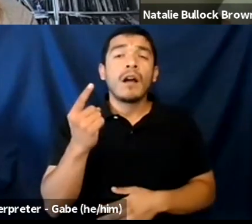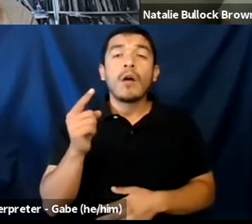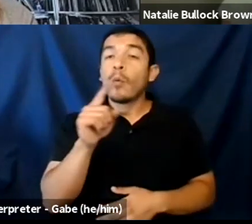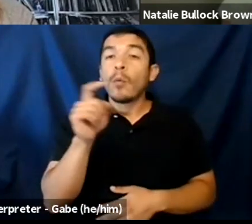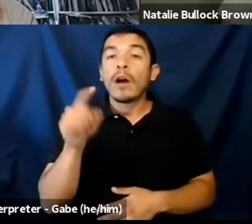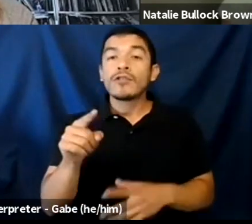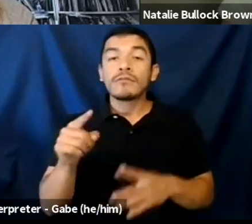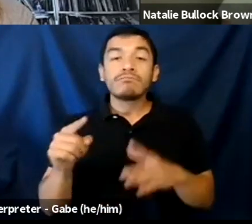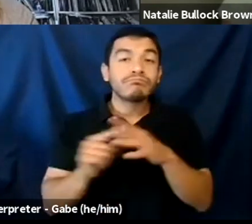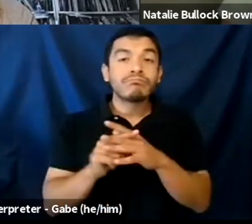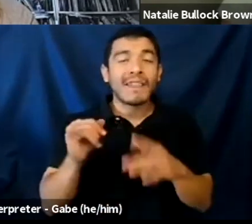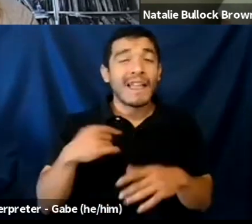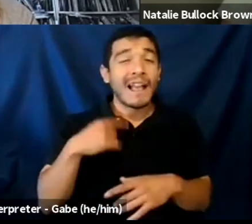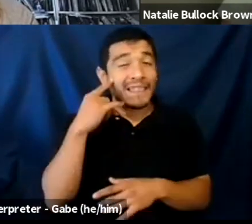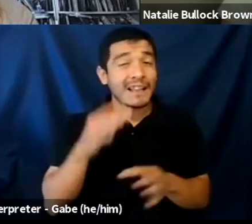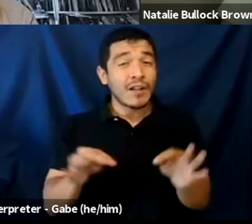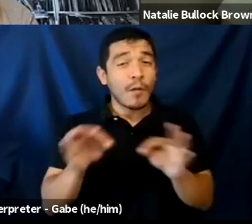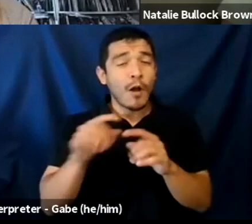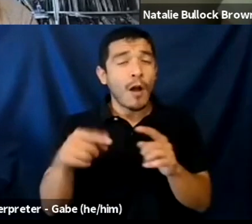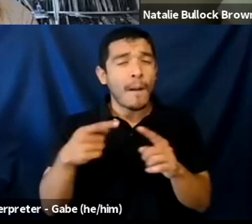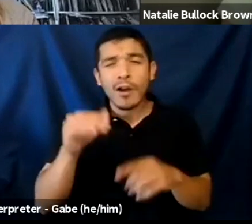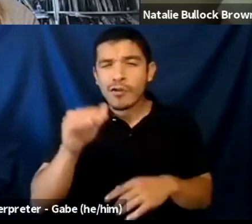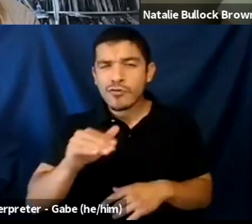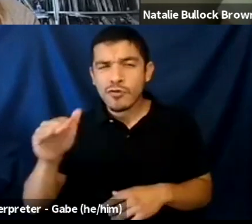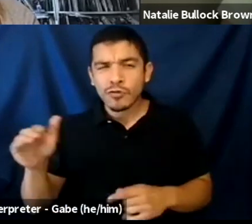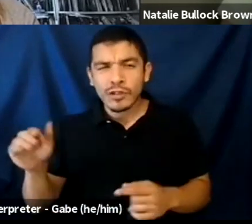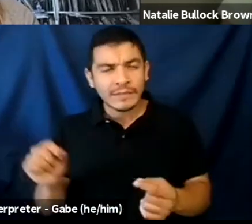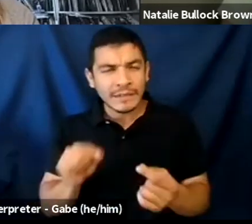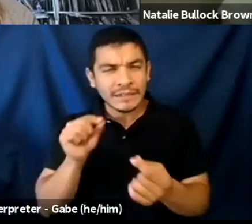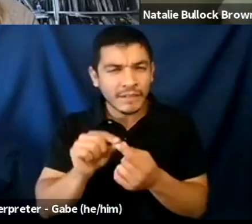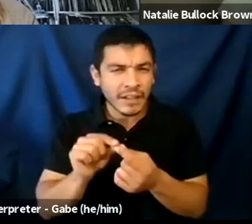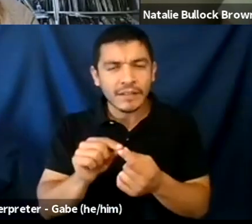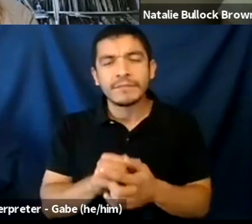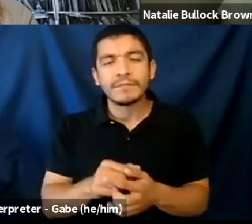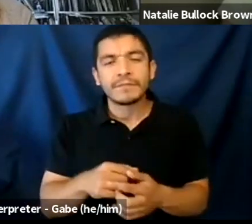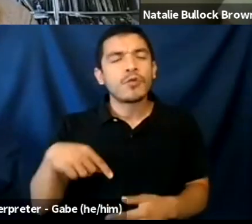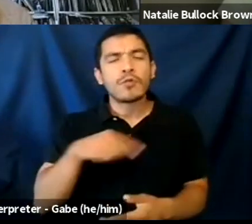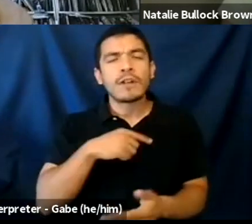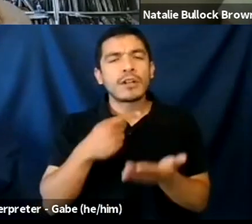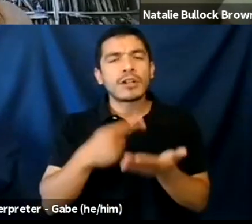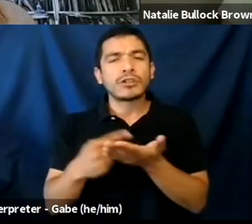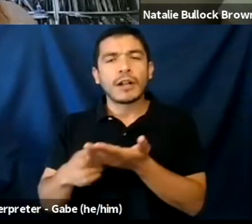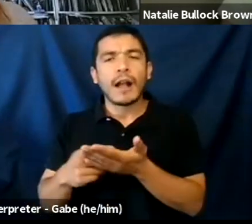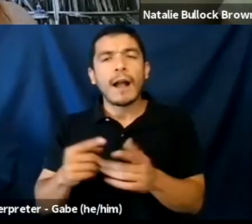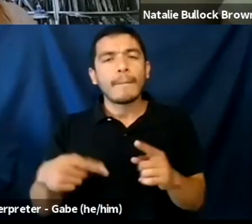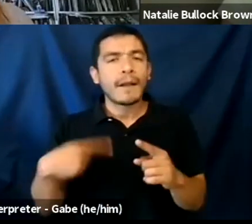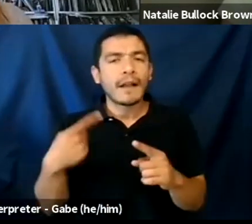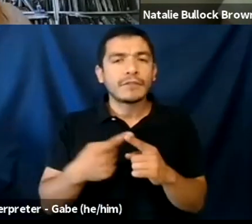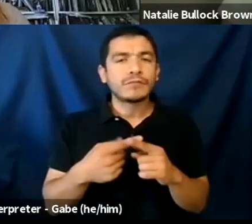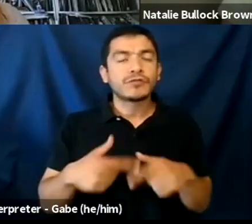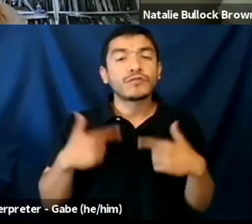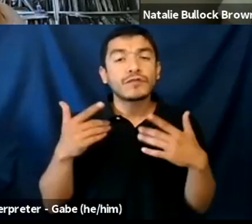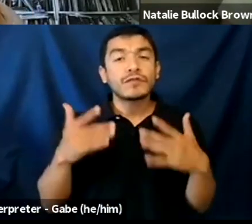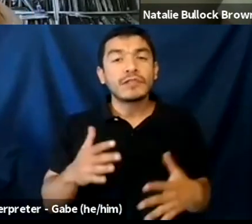about children, specifically. We've been talking about survivors of gender based violence,